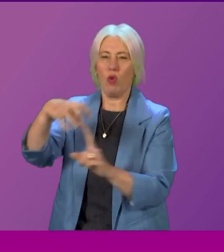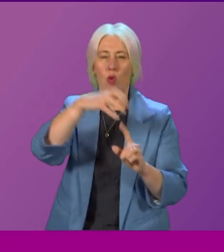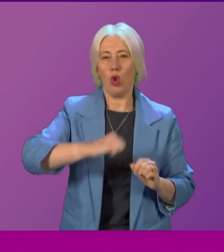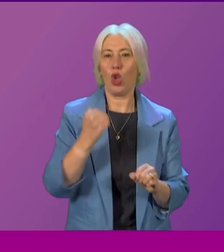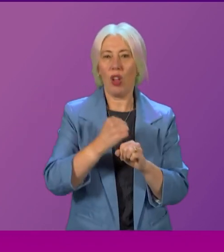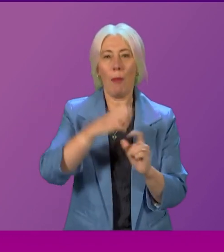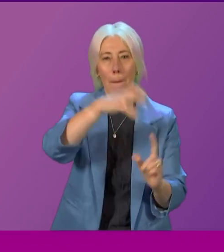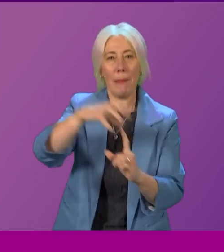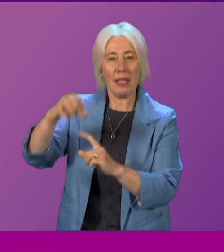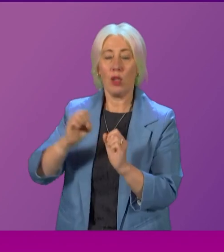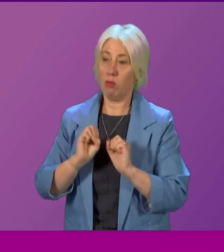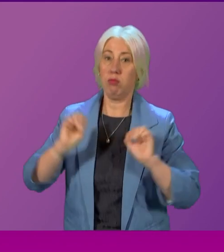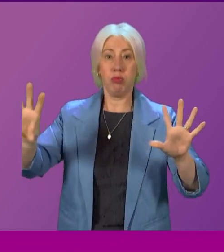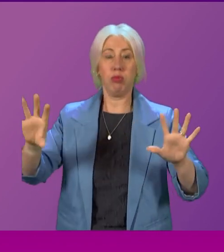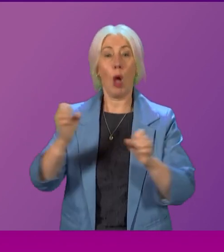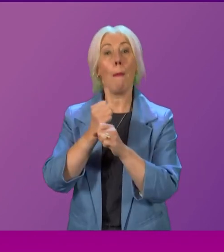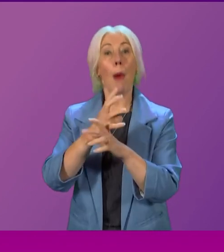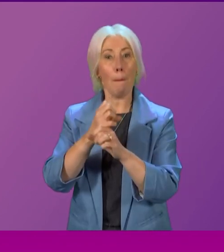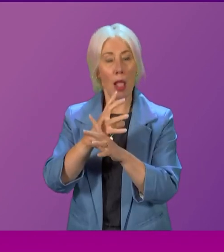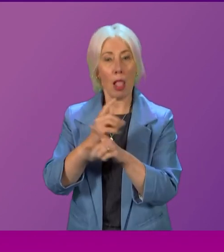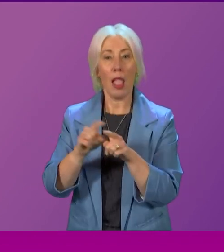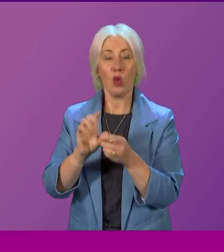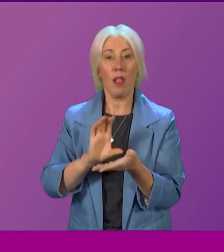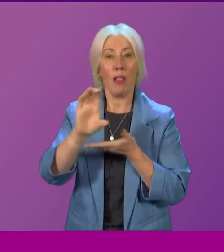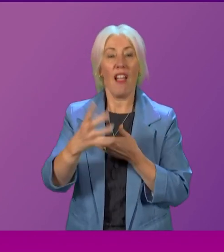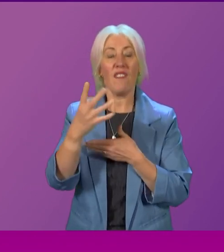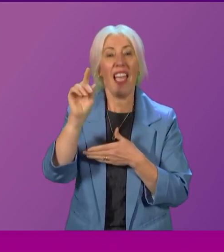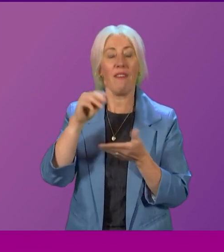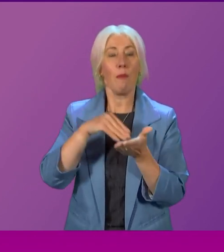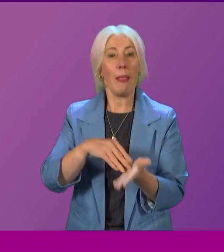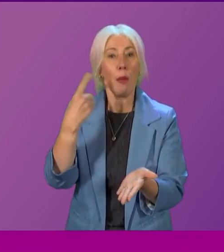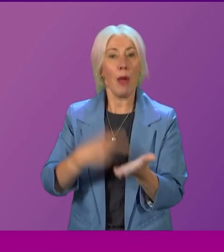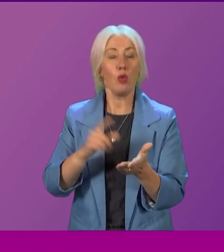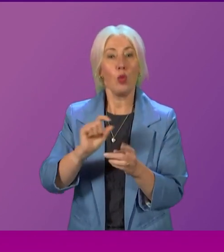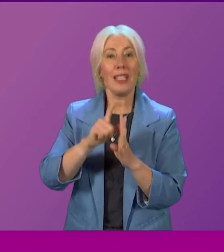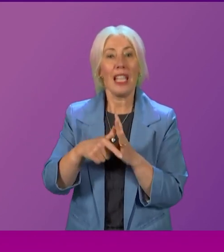We also provide £5 million to support disabled people’s organisations to tackle inequality